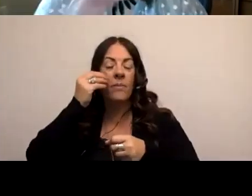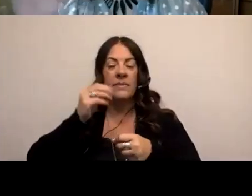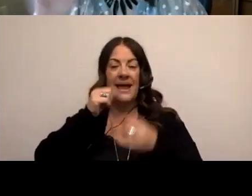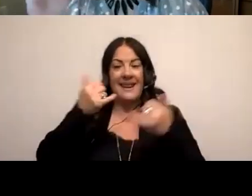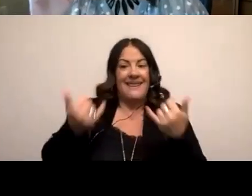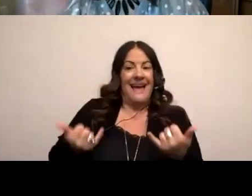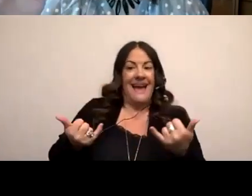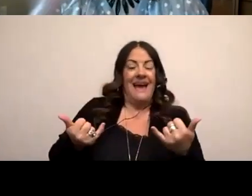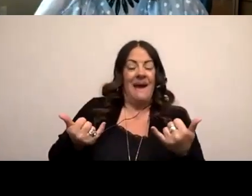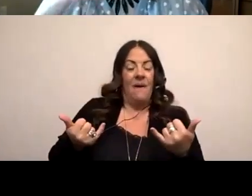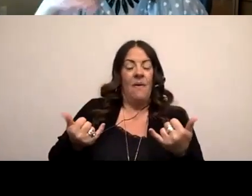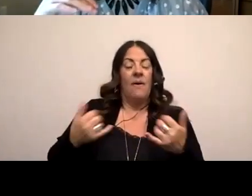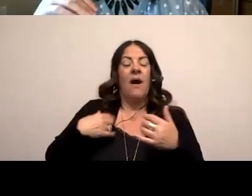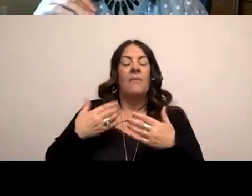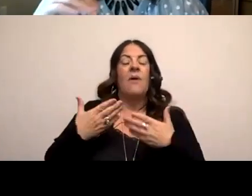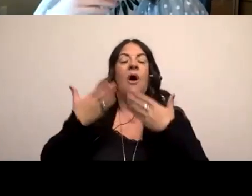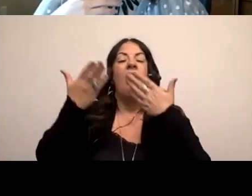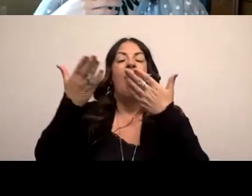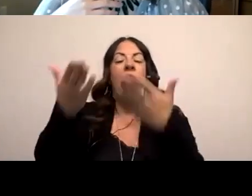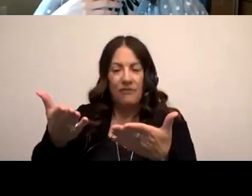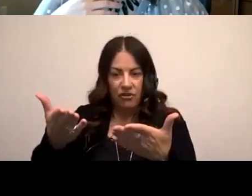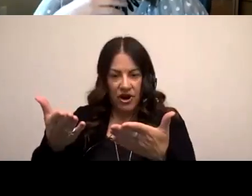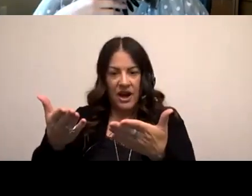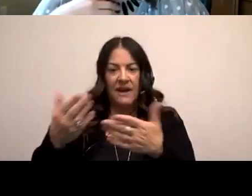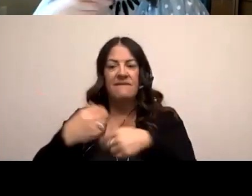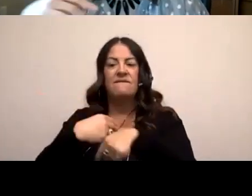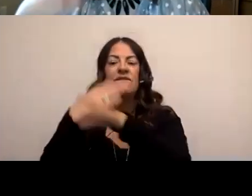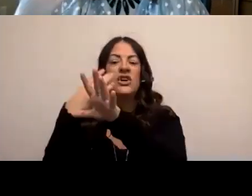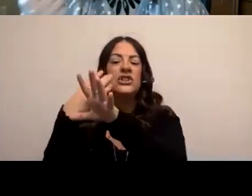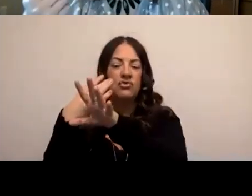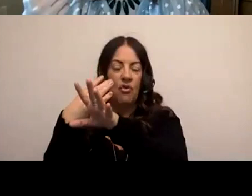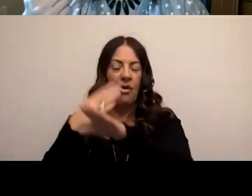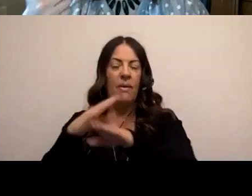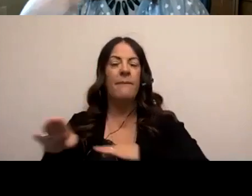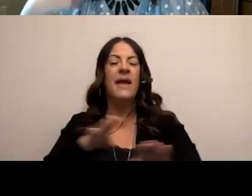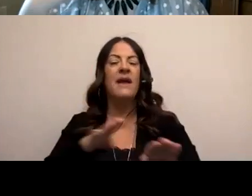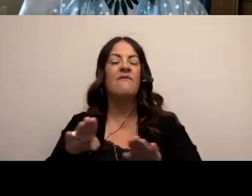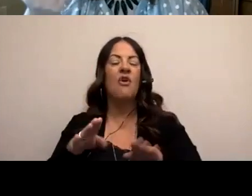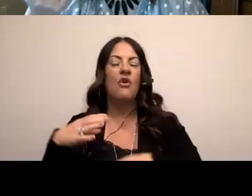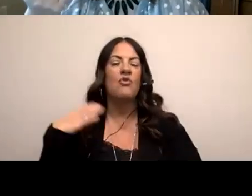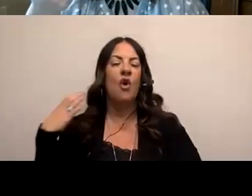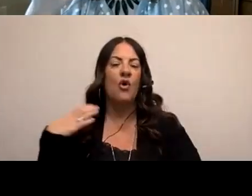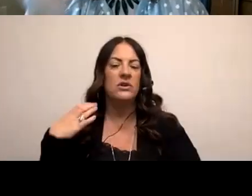IN HOME RIGHT NOW WE'RE OFFERING VIRTUAL BEHAVIOR COACHING. WHAT THAT LOOKS LIKE IS WHAT'S THE